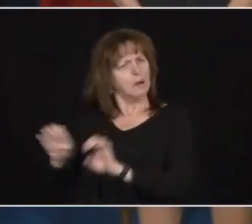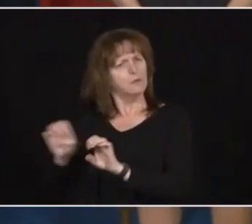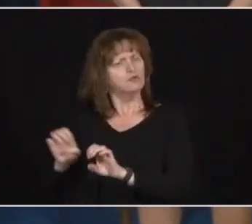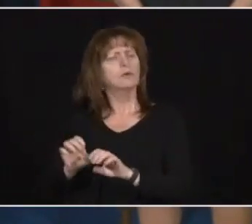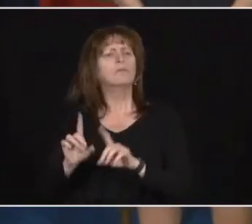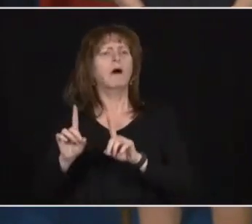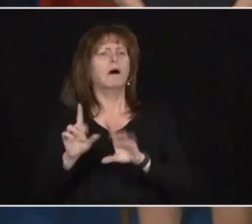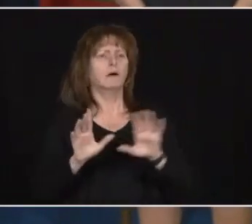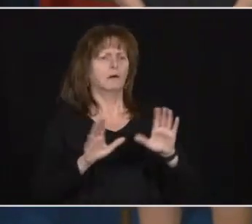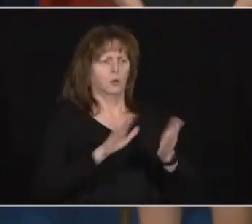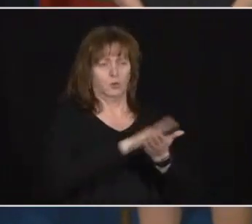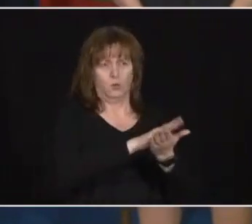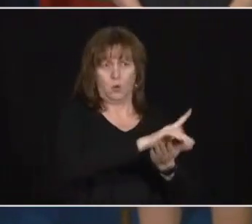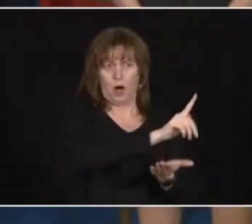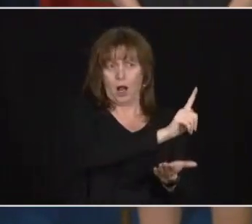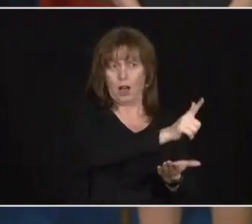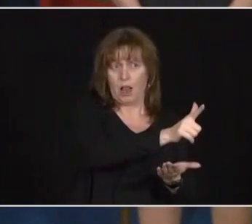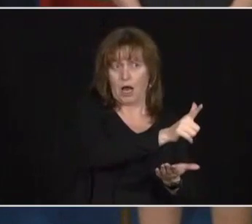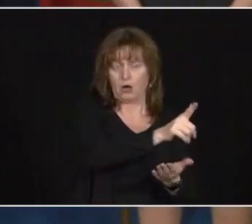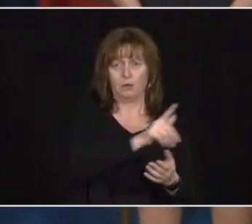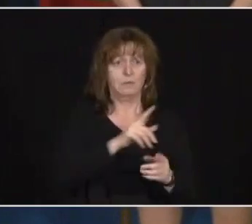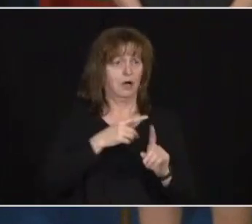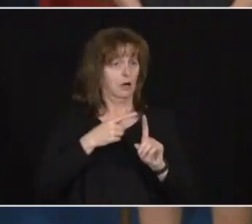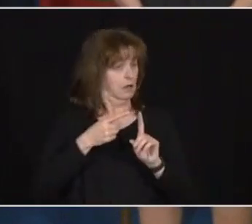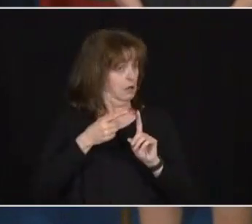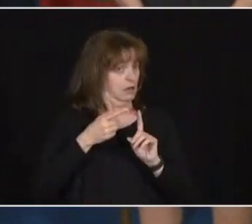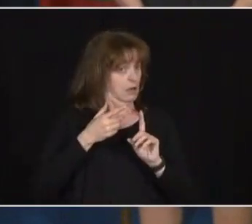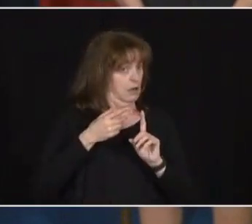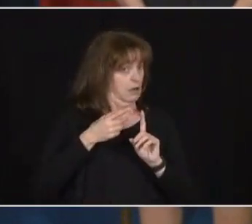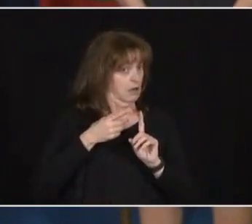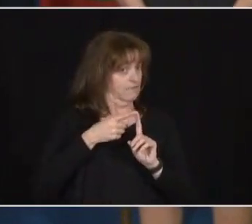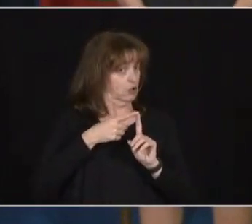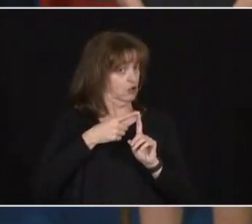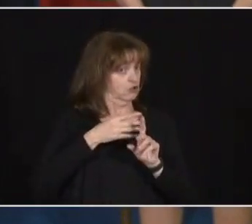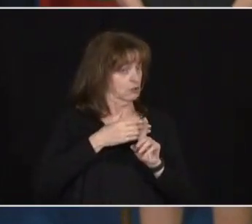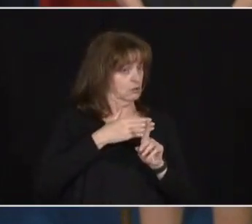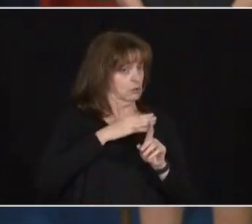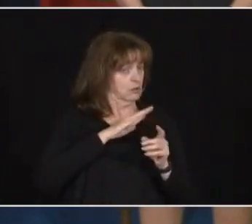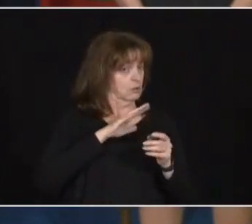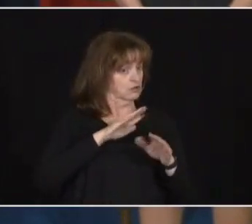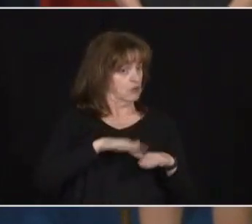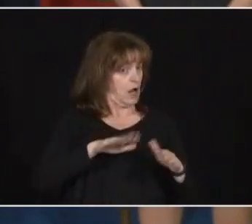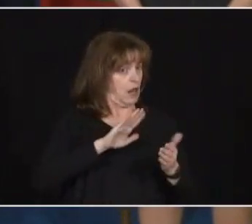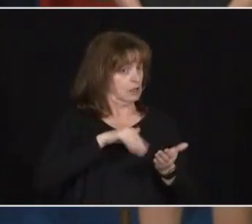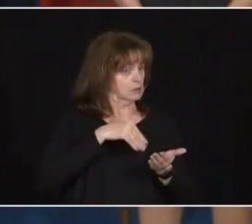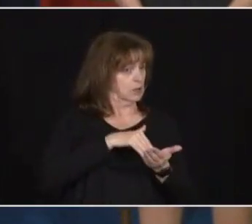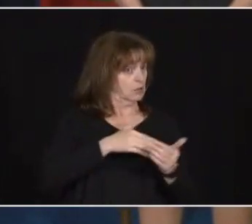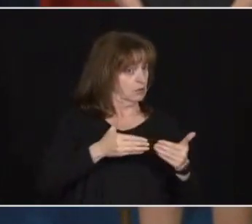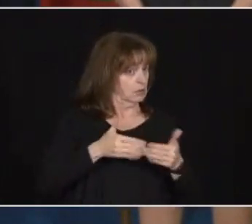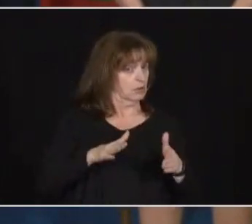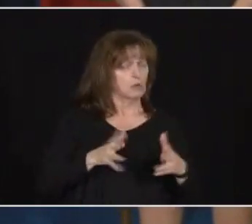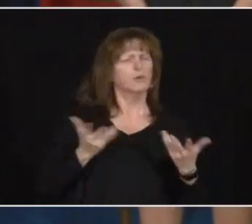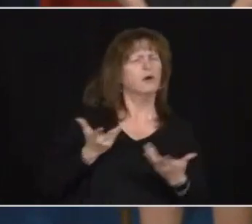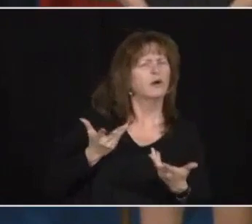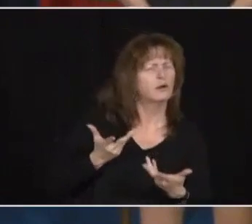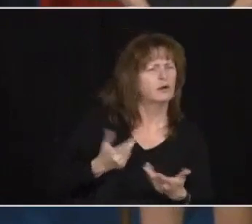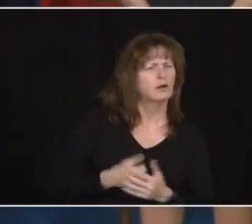grades, as we've seen in other jurisdictions? I'm going to pass that over to the minister responsible for that.